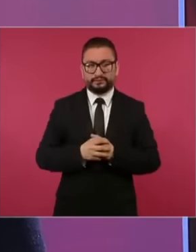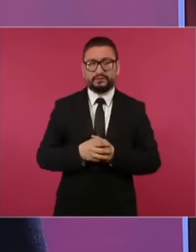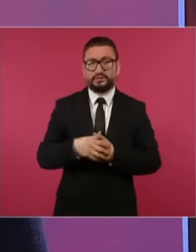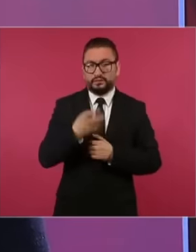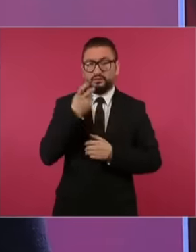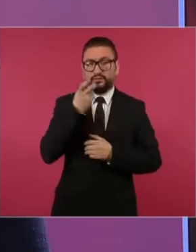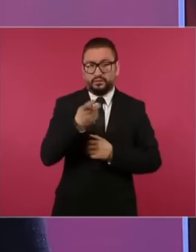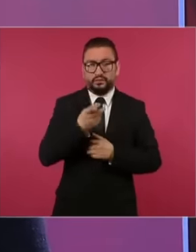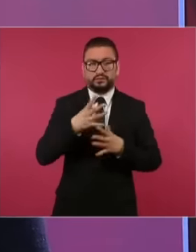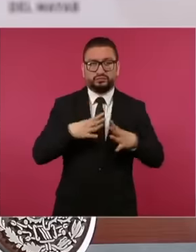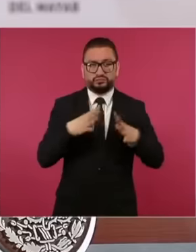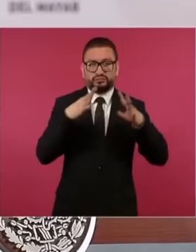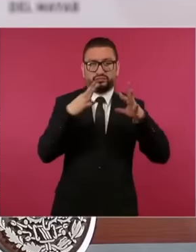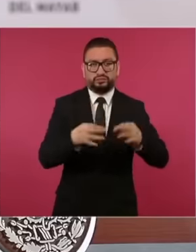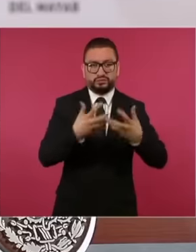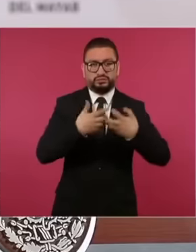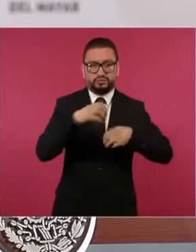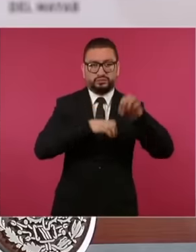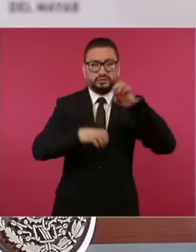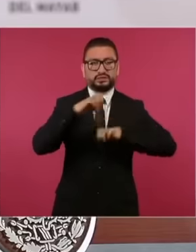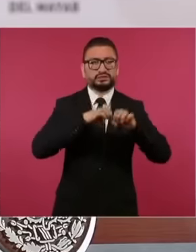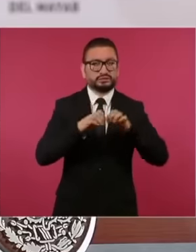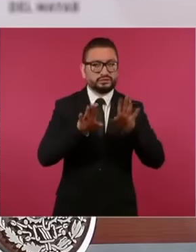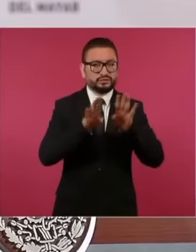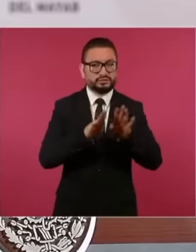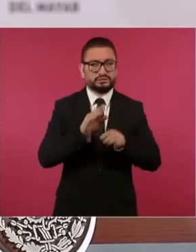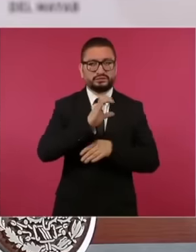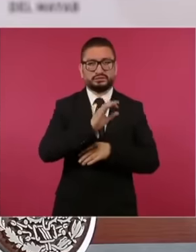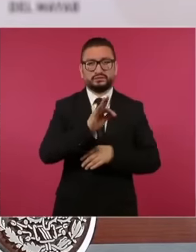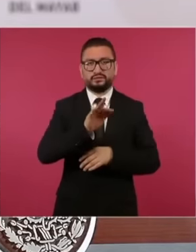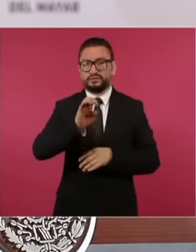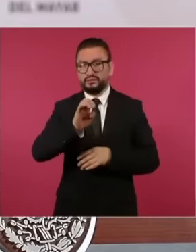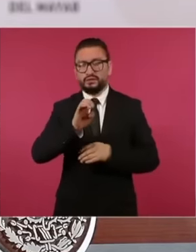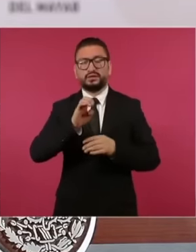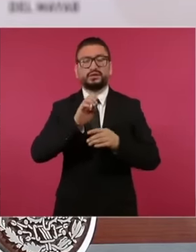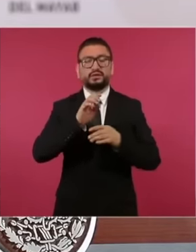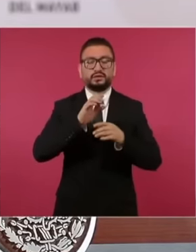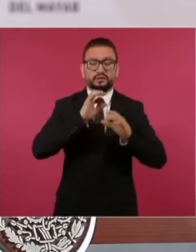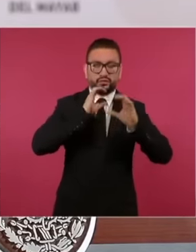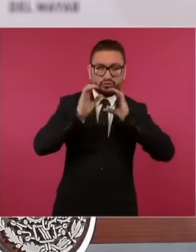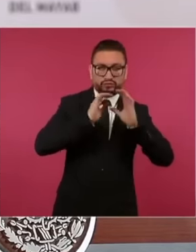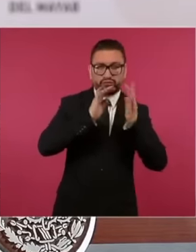the productive subsidiary company CFE telecommunications was created. and internet for all